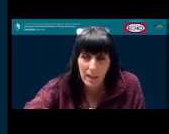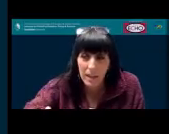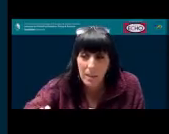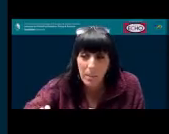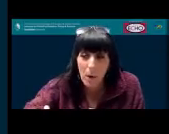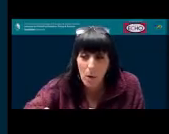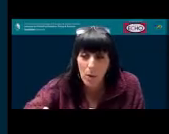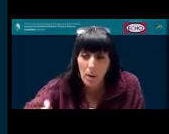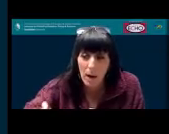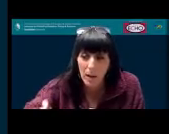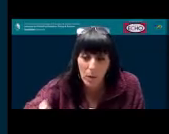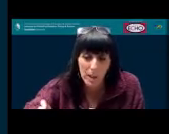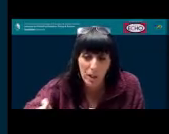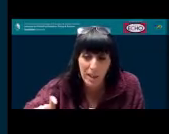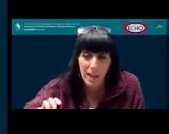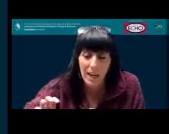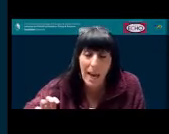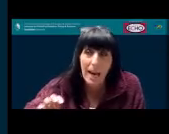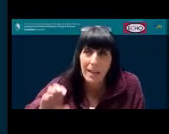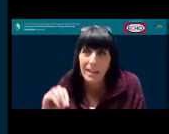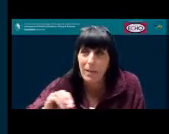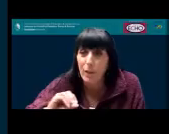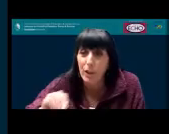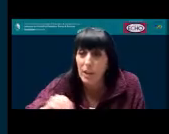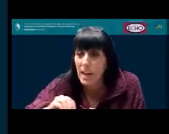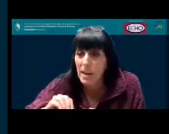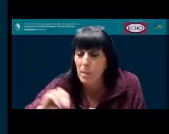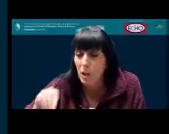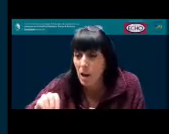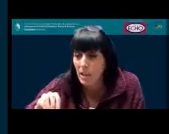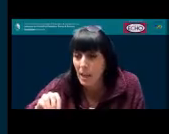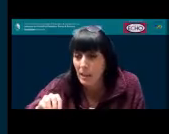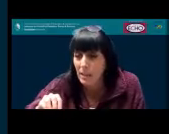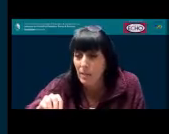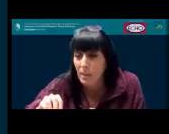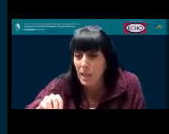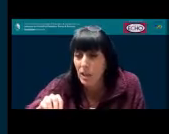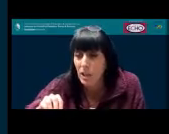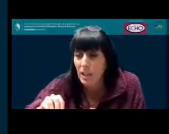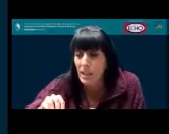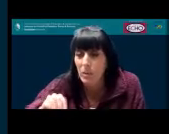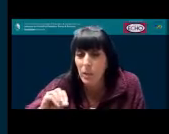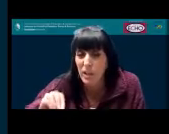is a question that asks for your name or contact information with